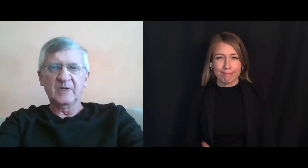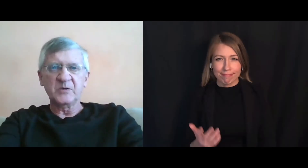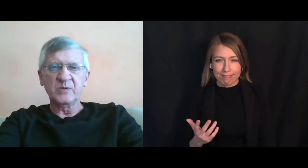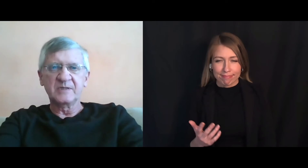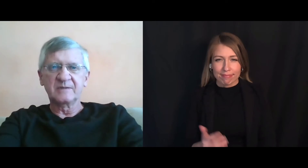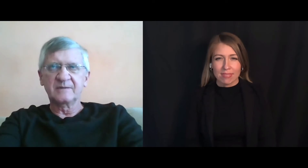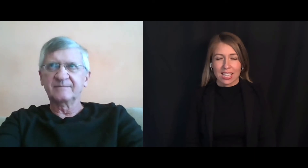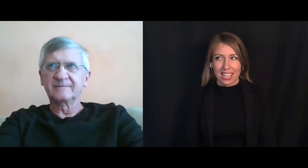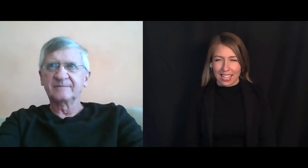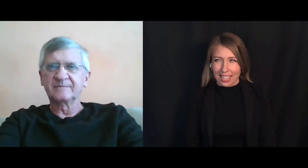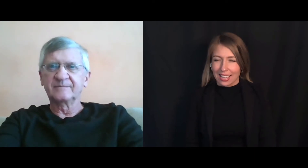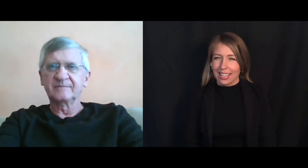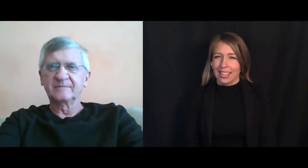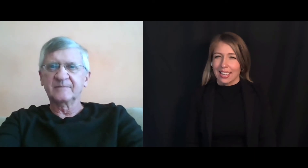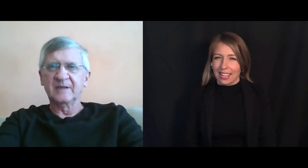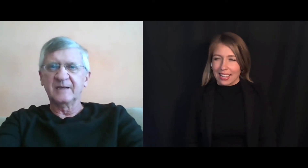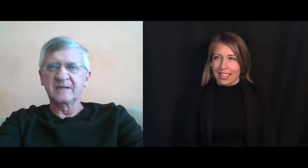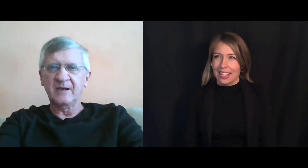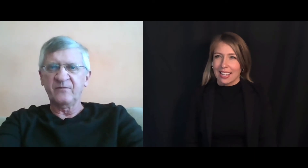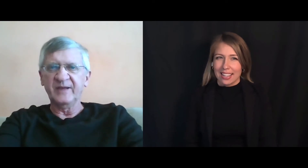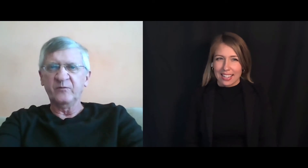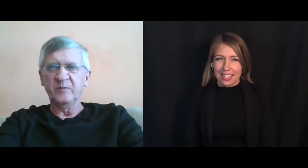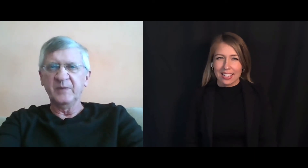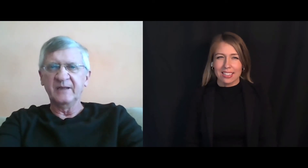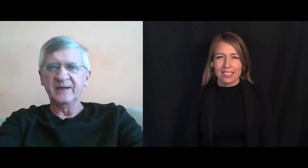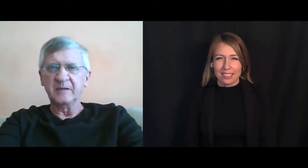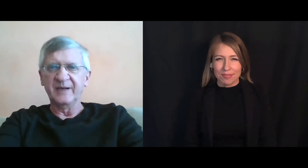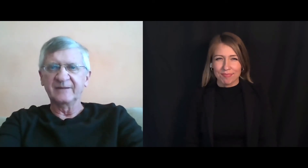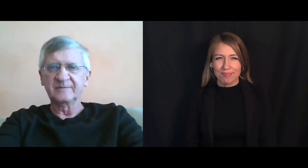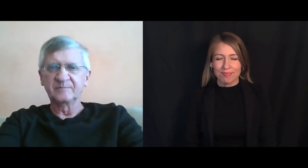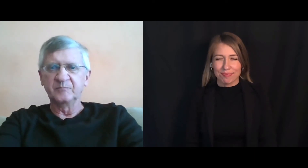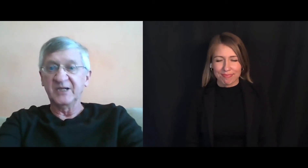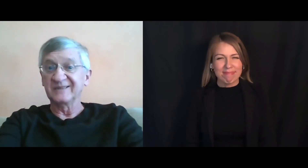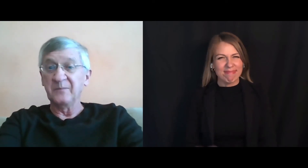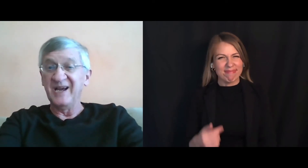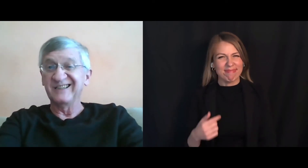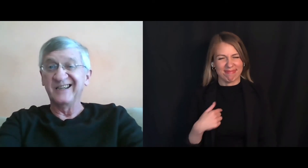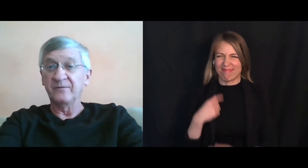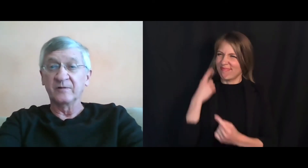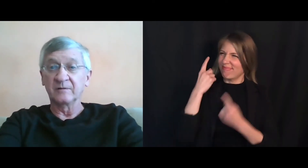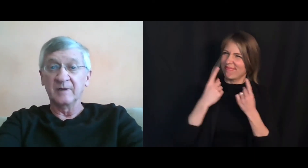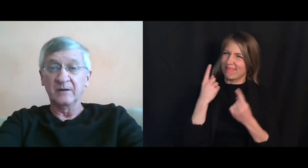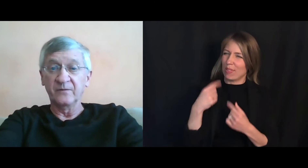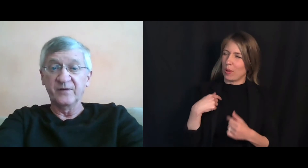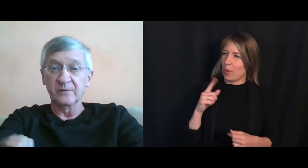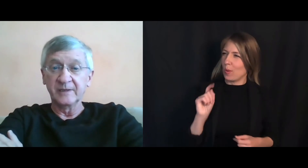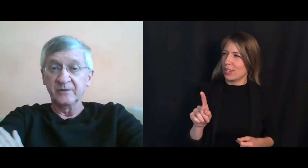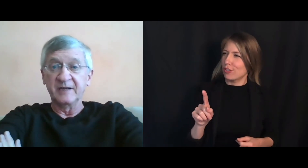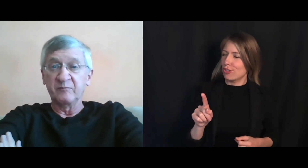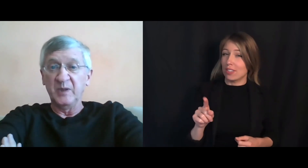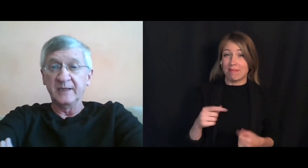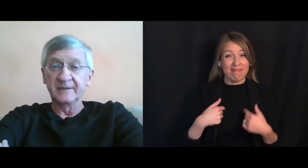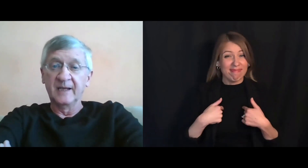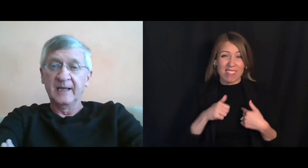This was a tough thing for me to think about, because I'm not deaf, or hard of hearing, or deafblind.